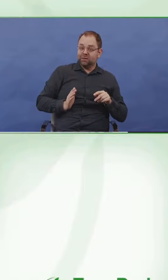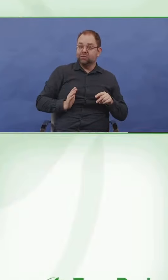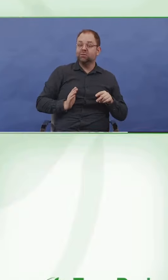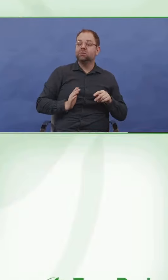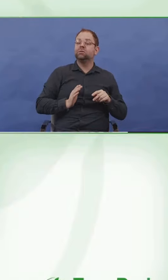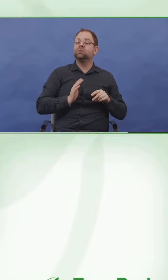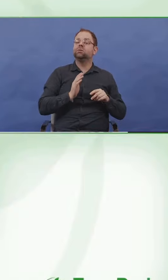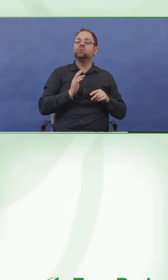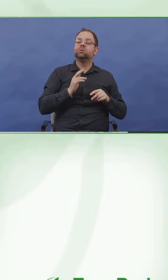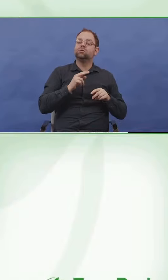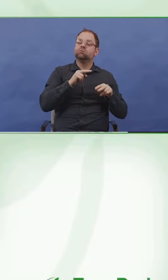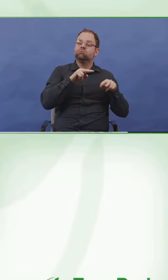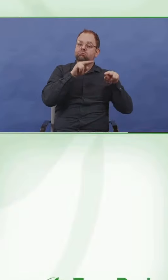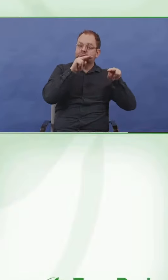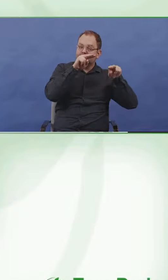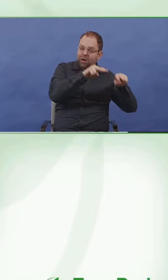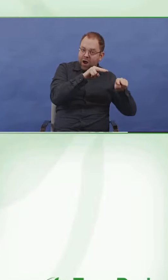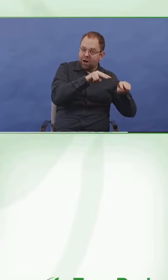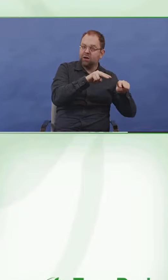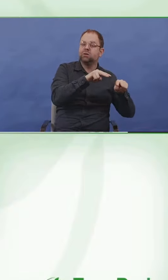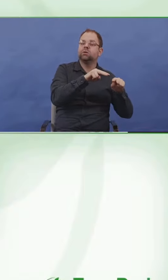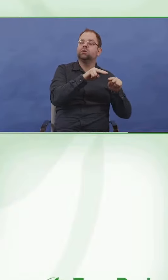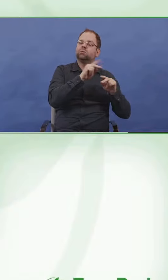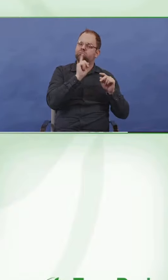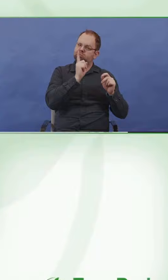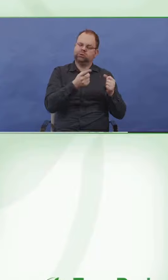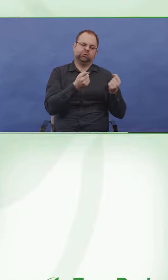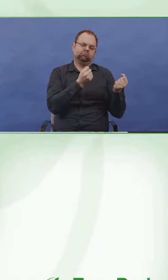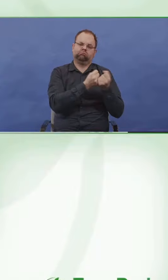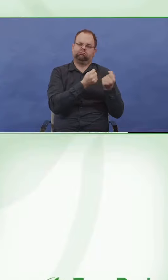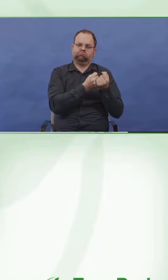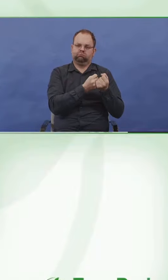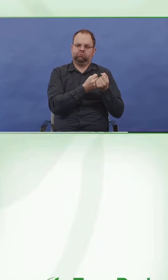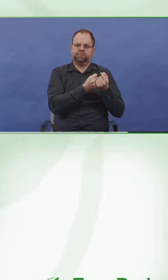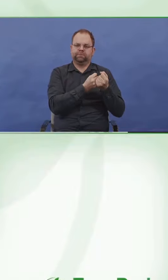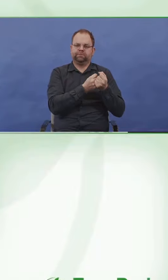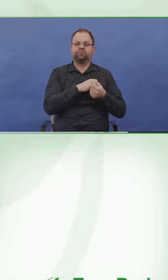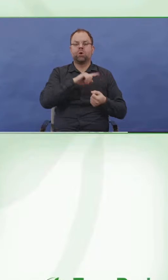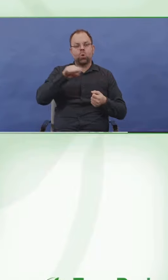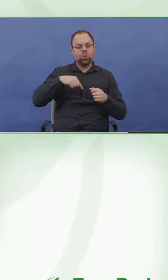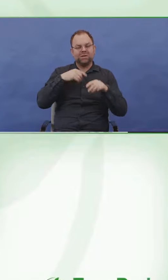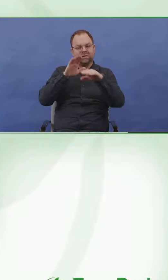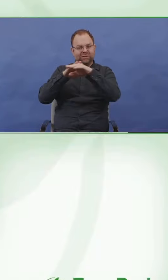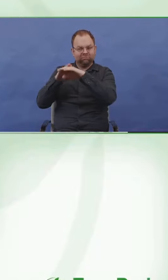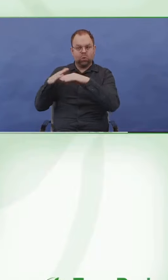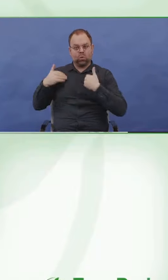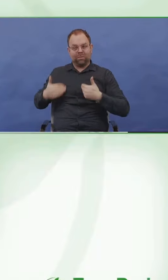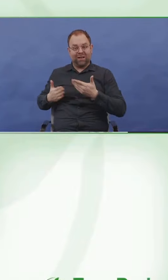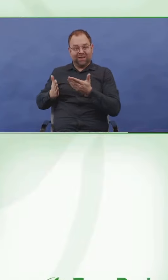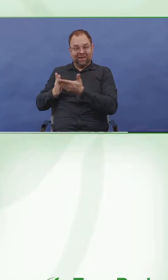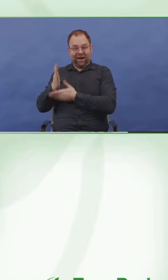In this sense action is needed, persons with disabilities must be part of current care economy debates.